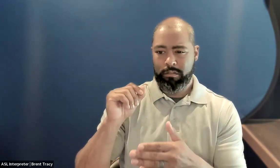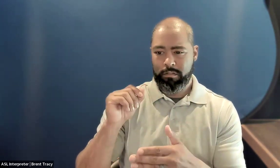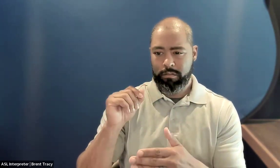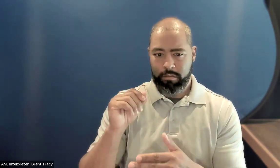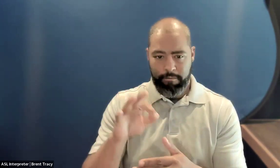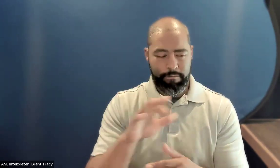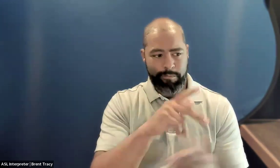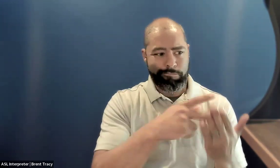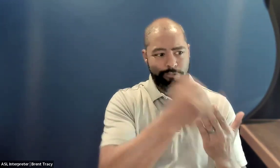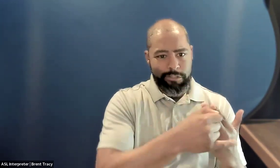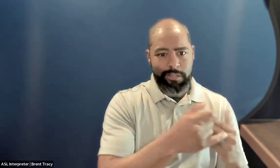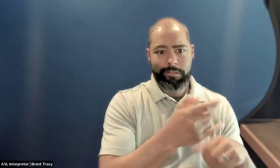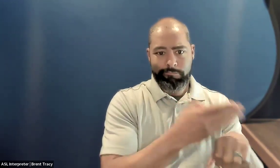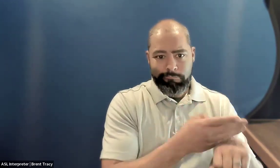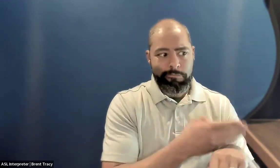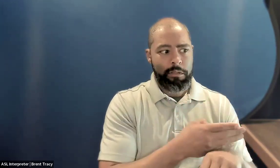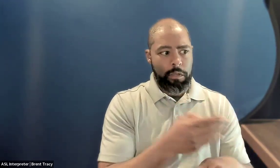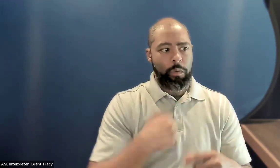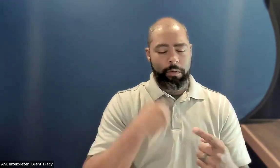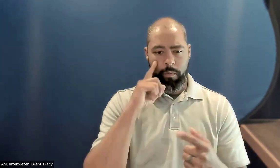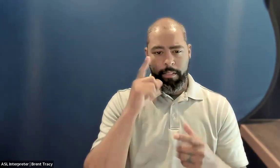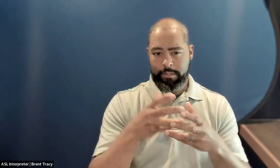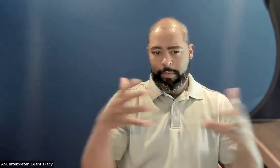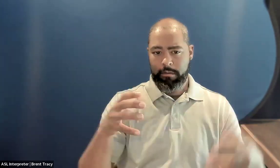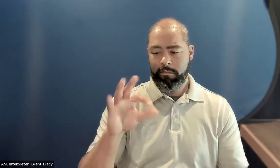fossil fuel infrastructure through new gas pipelines.